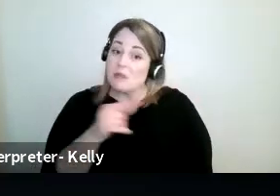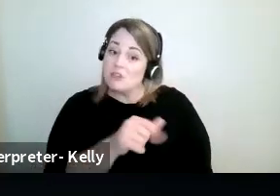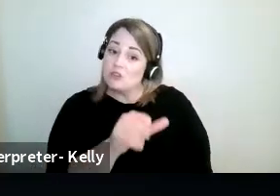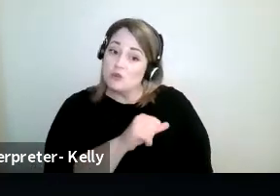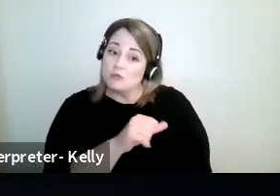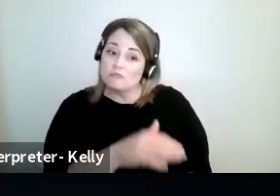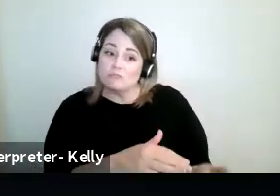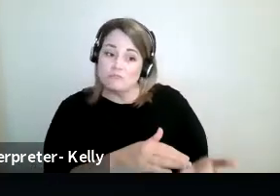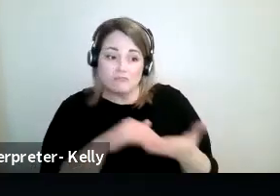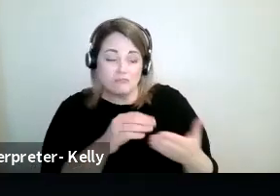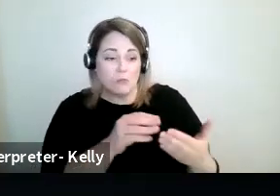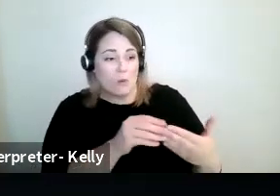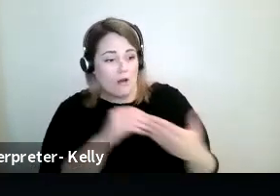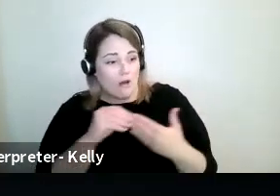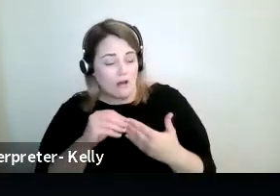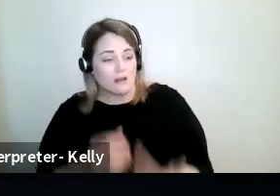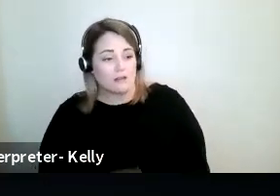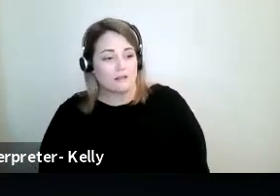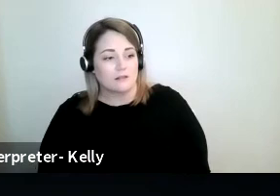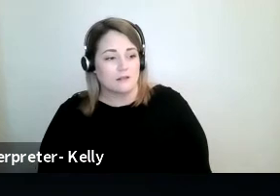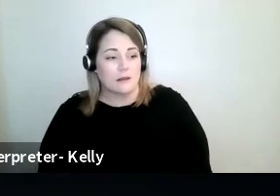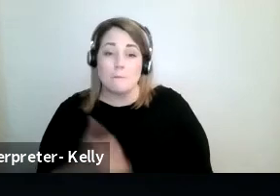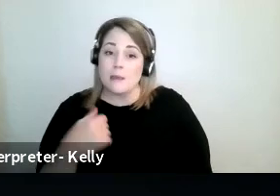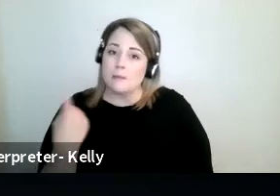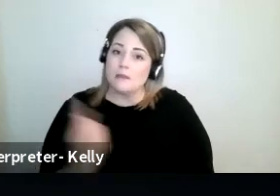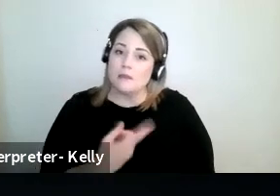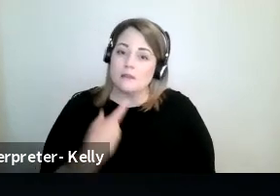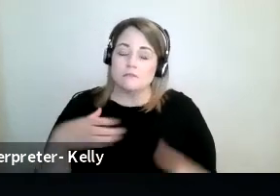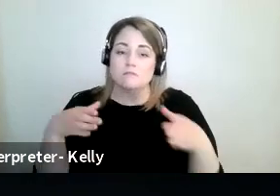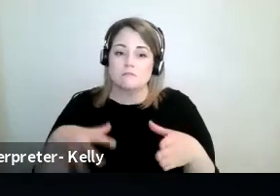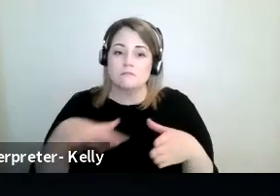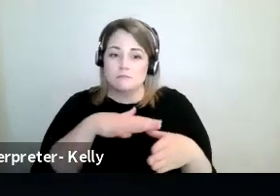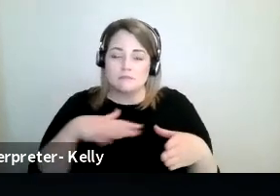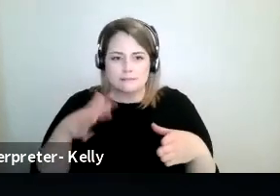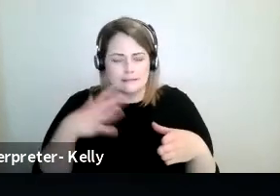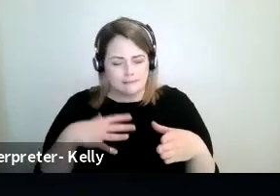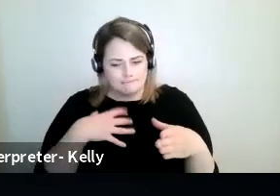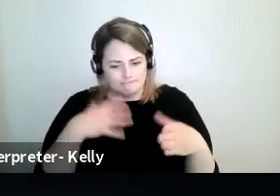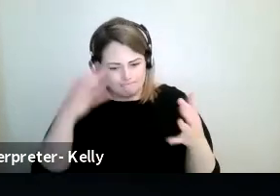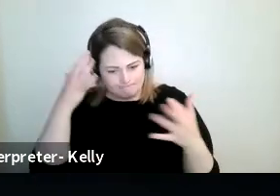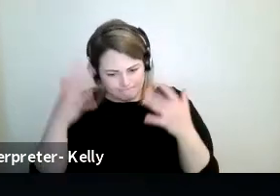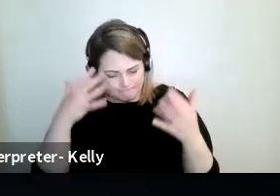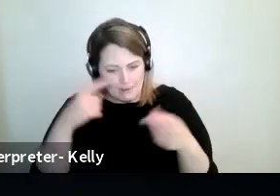Maybe we, as a sector, need to be taking more consideration of the sustainability goals